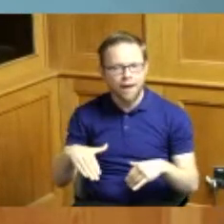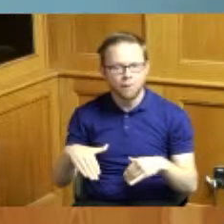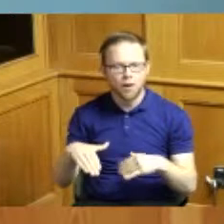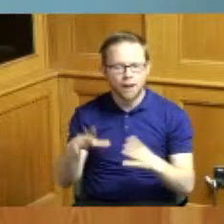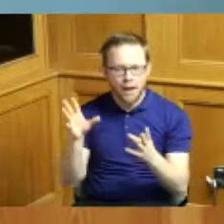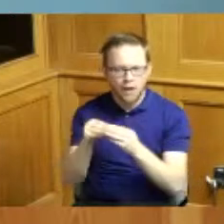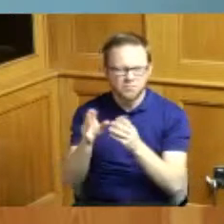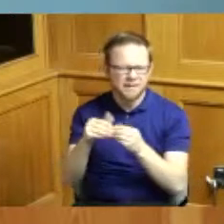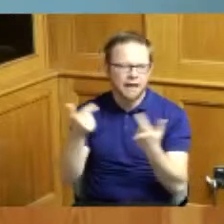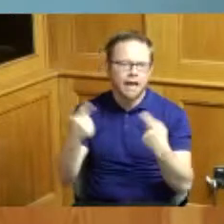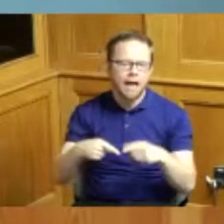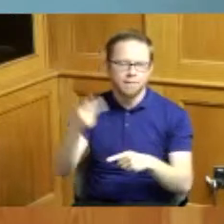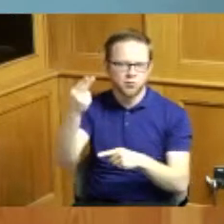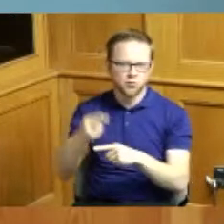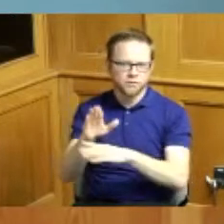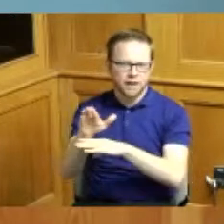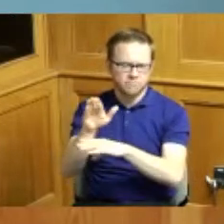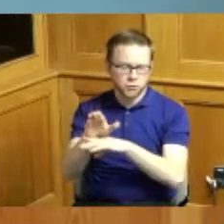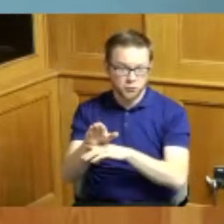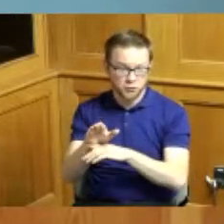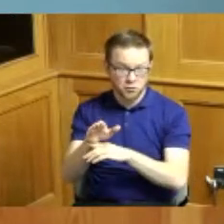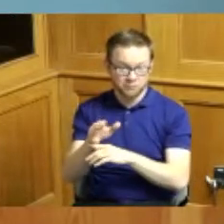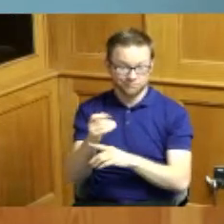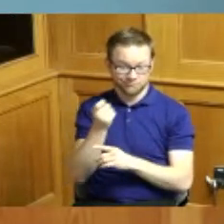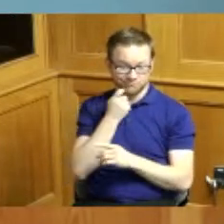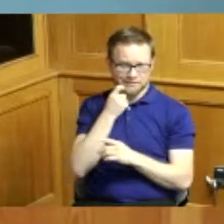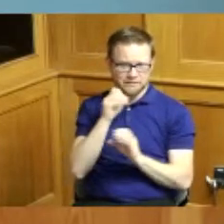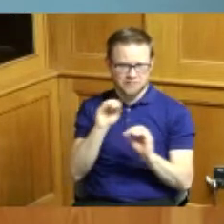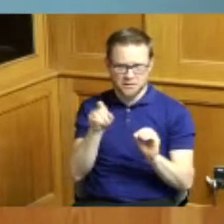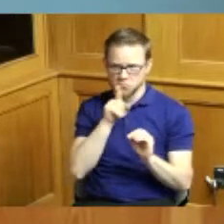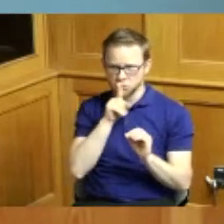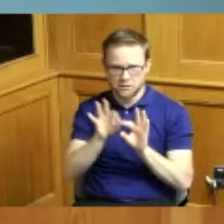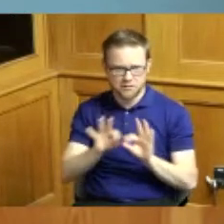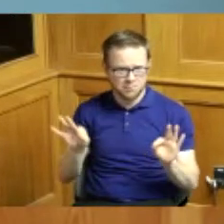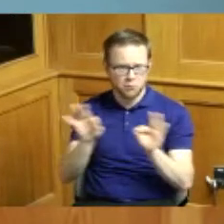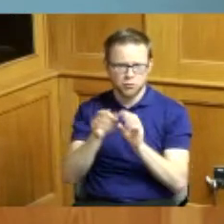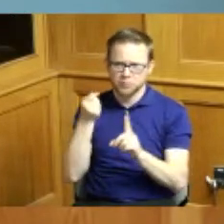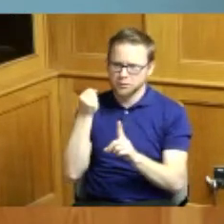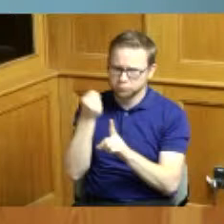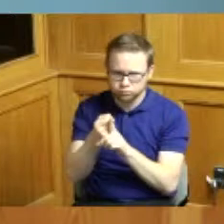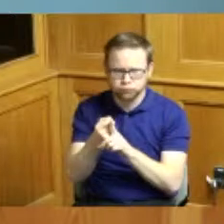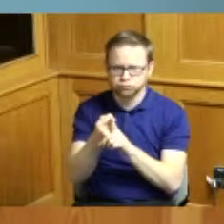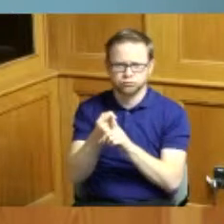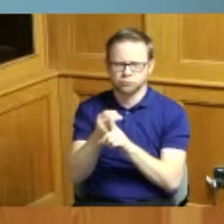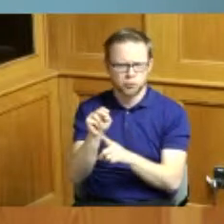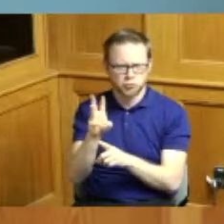there was nothing really significant that came out of that if it is I'll bring it to the board